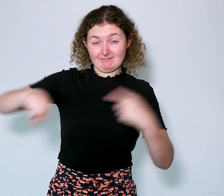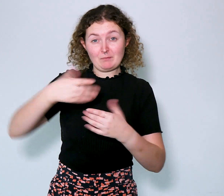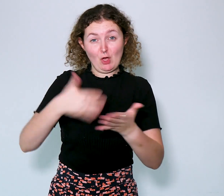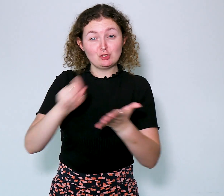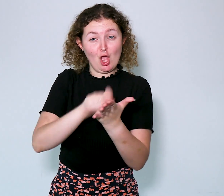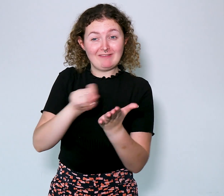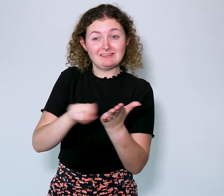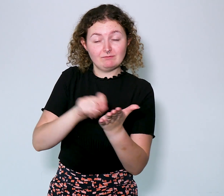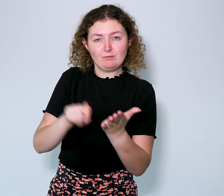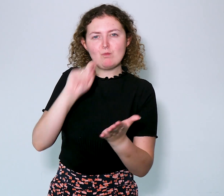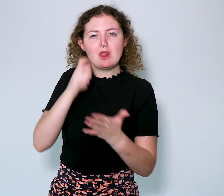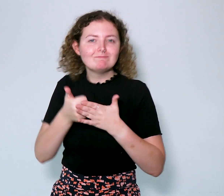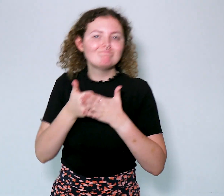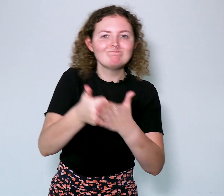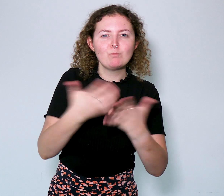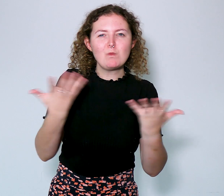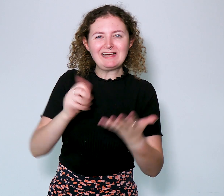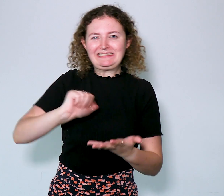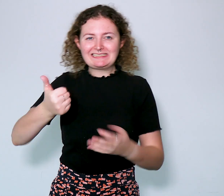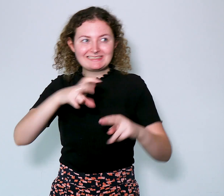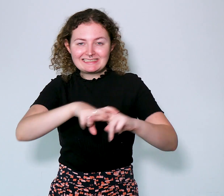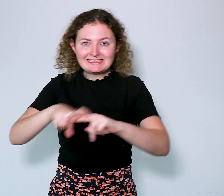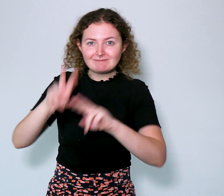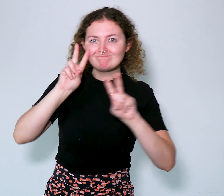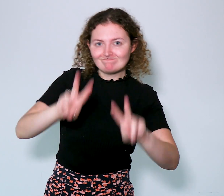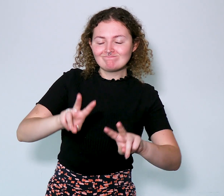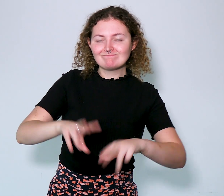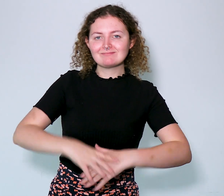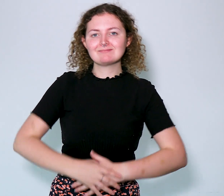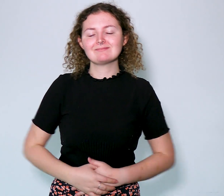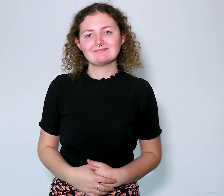please let our Box Office know and they will advise of the best seats for you.